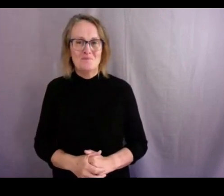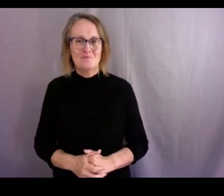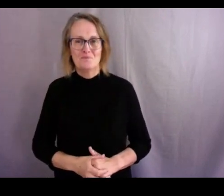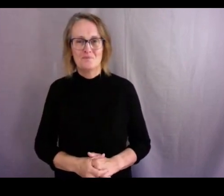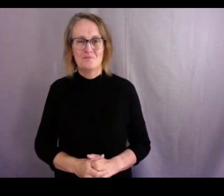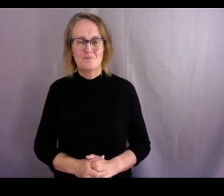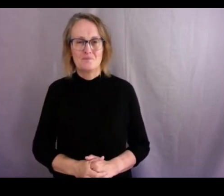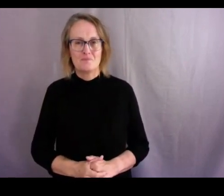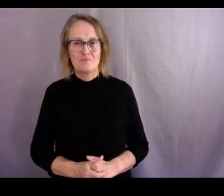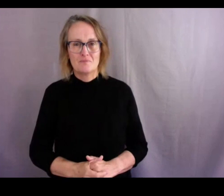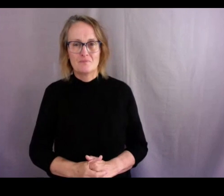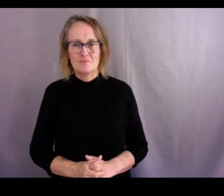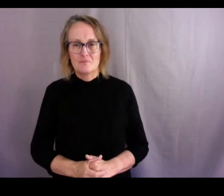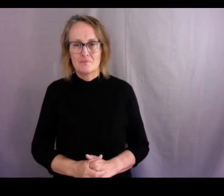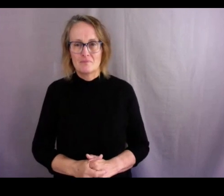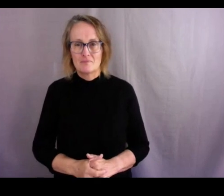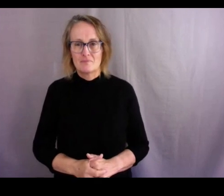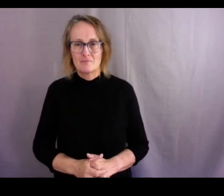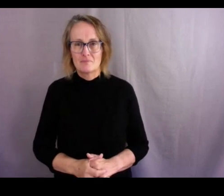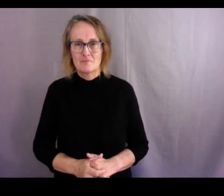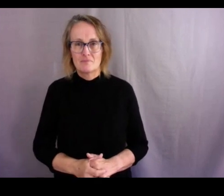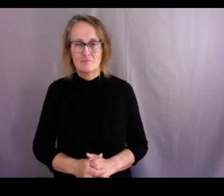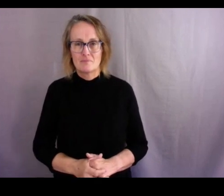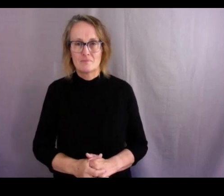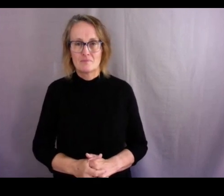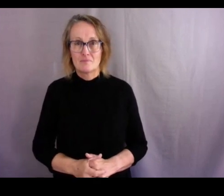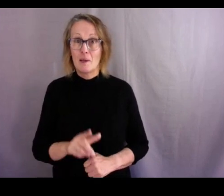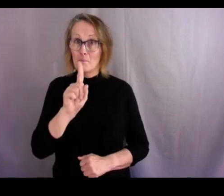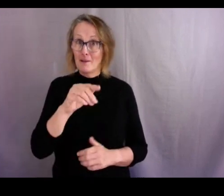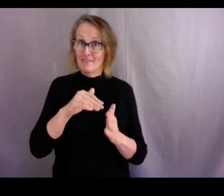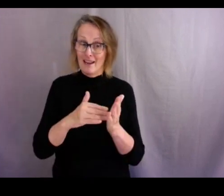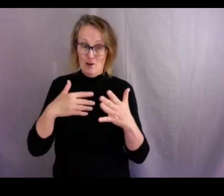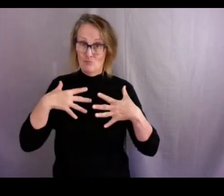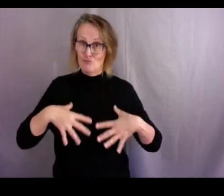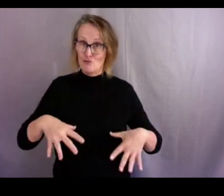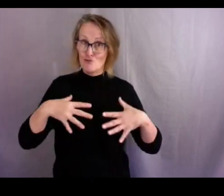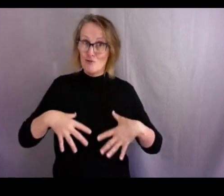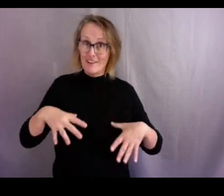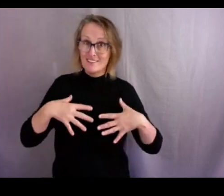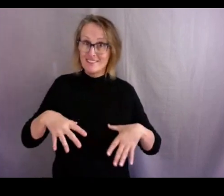Those dress traditions are, of course, very much alive today in modes appropriate to going to church